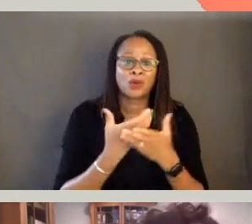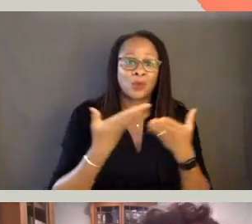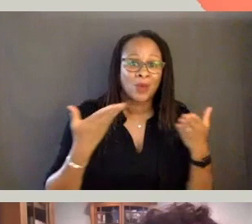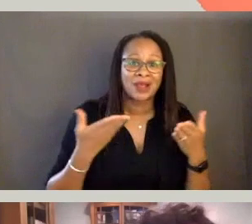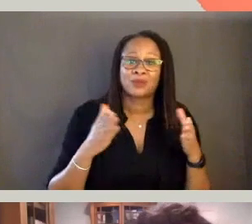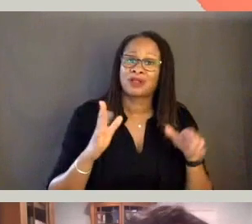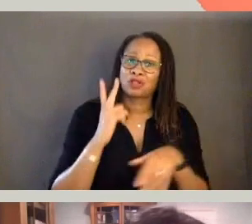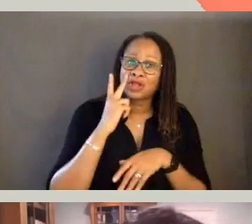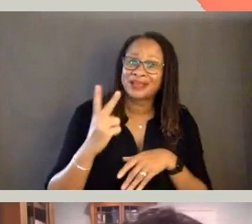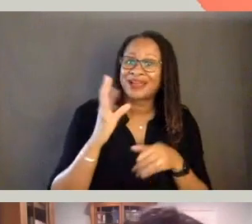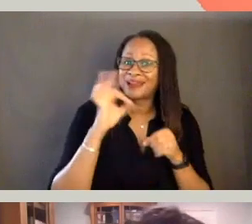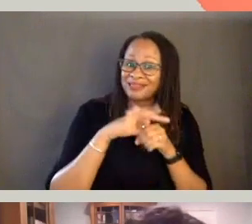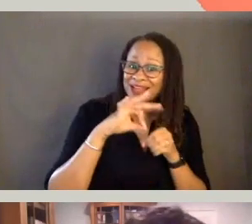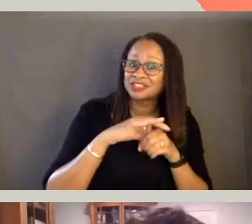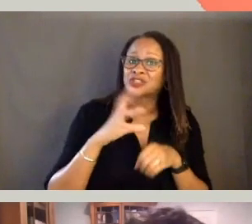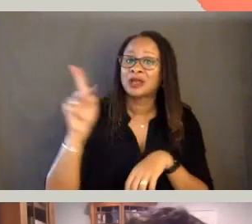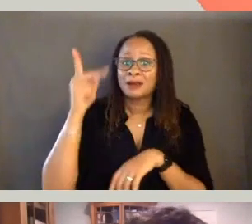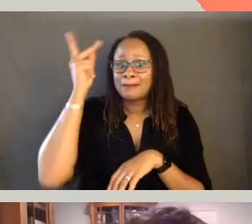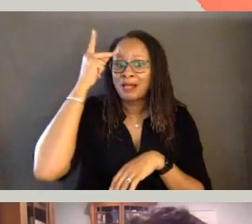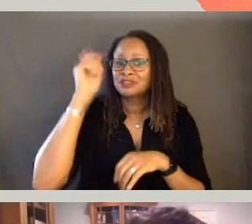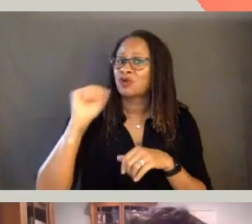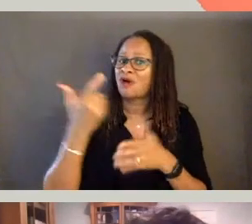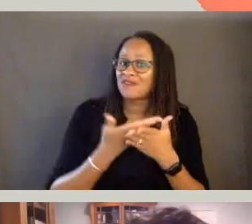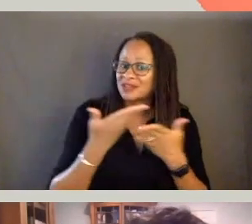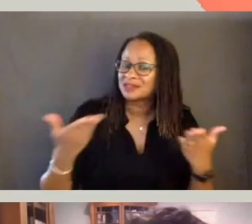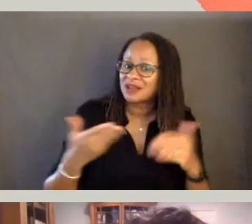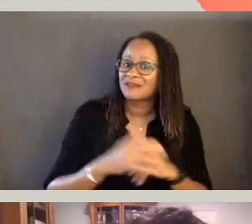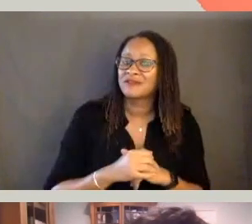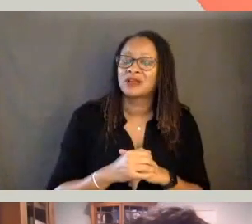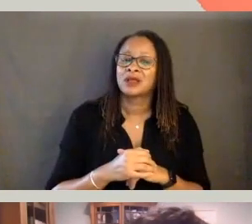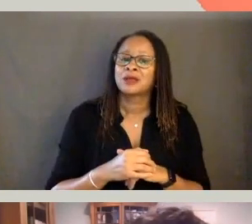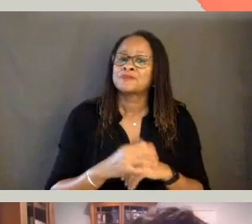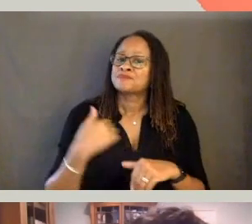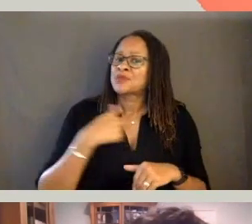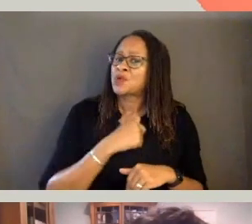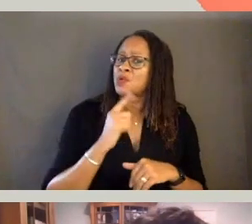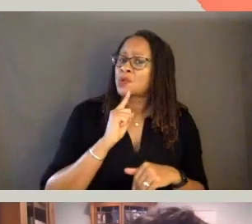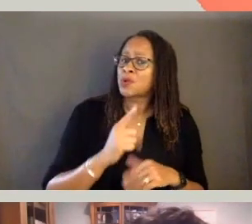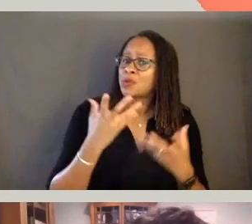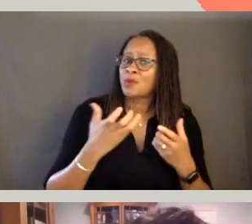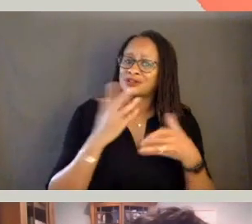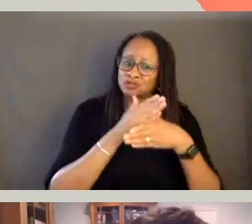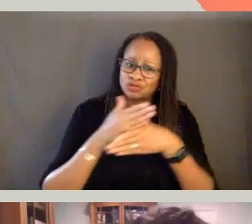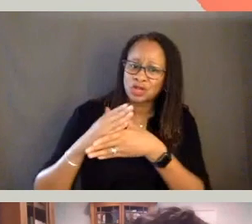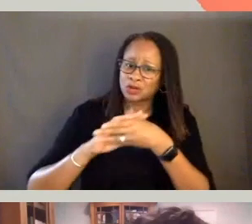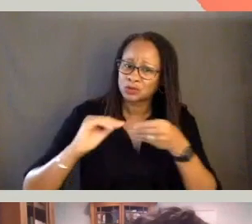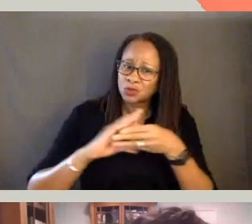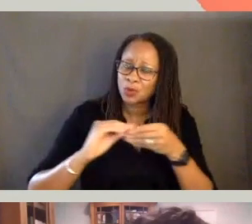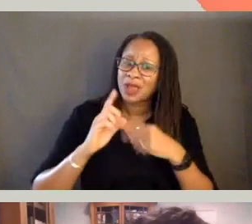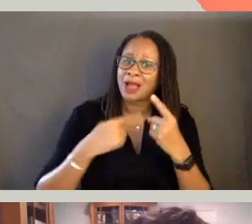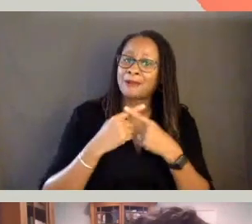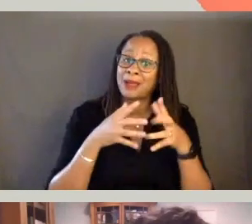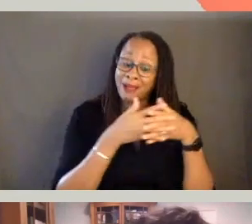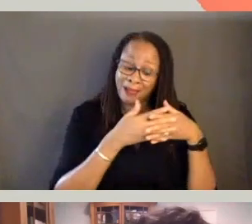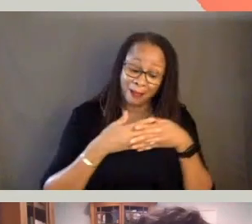when we're looking at politics, all of that stuff. We really wanted to tell a story about American politics